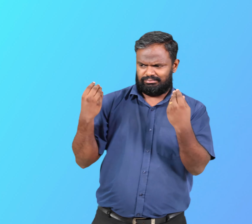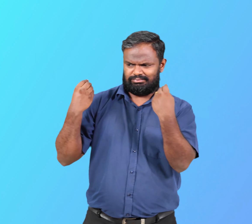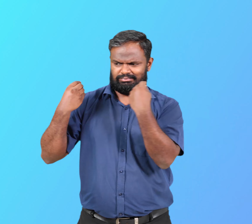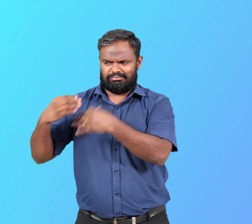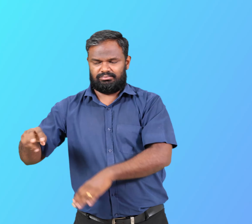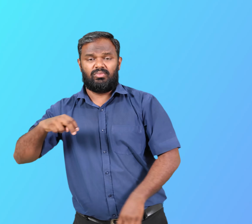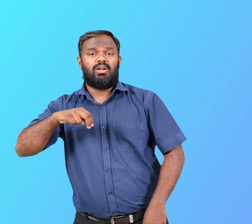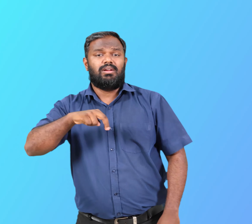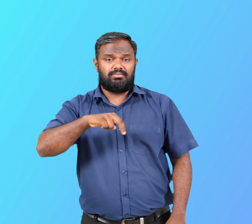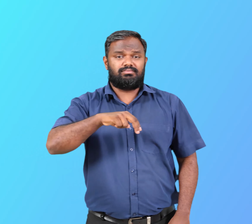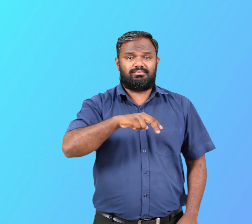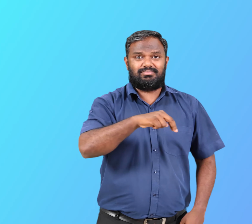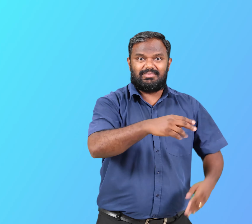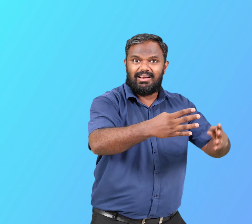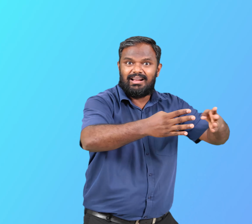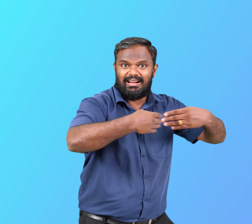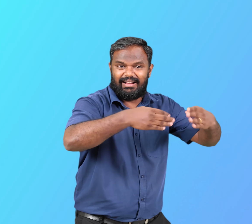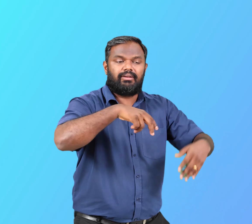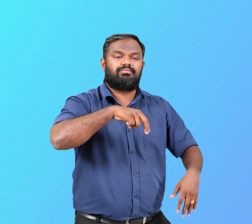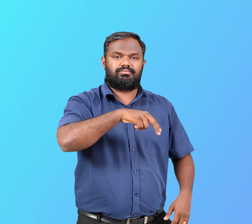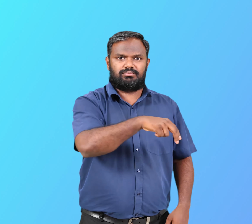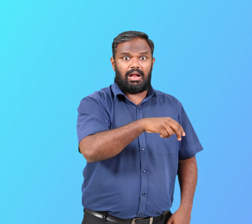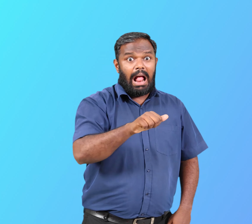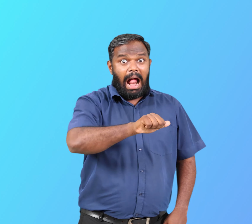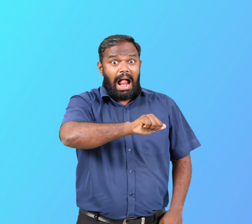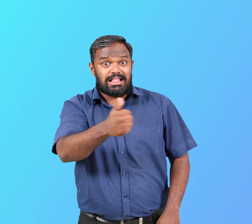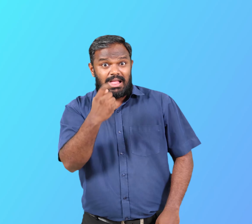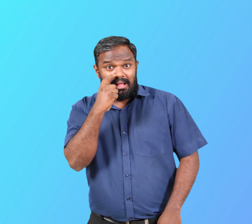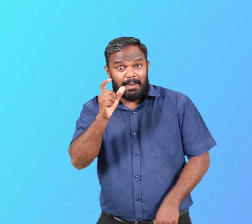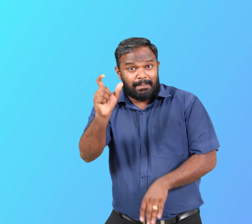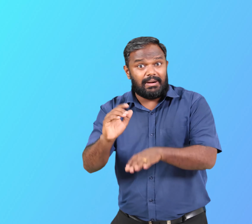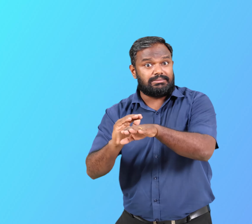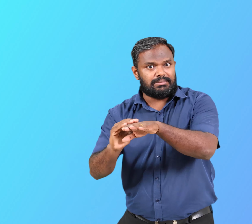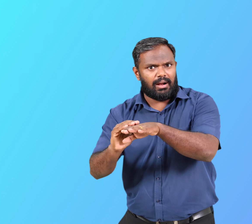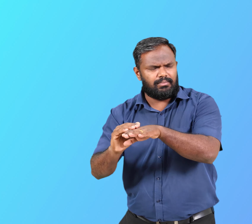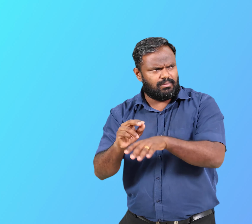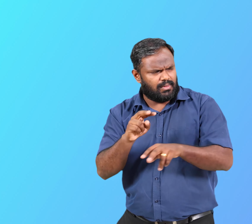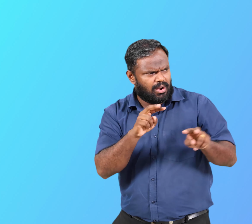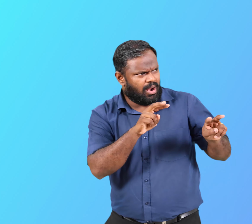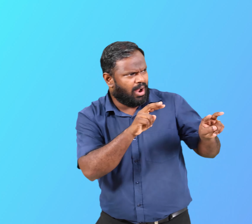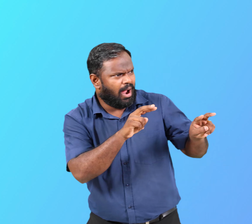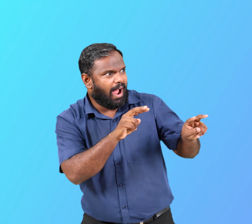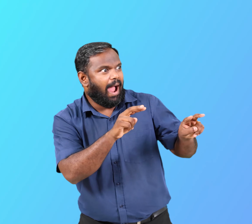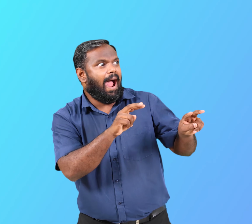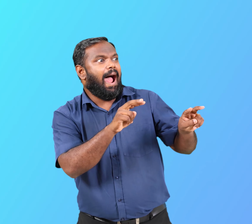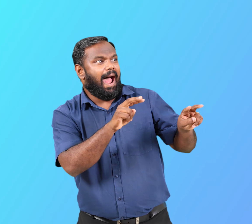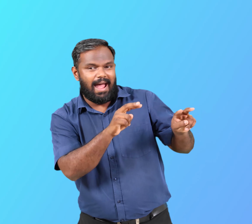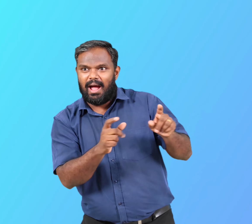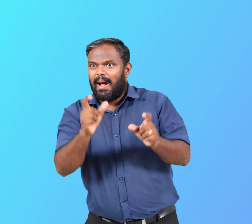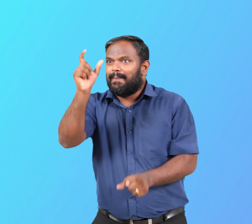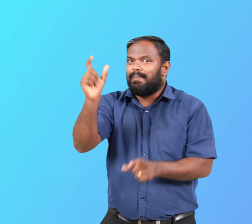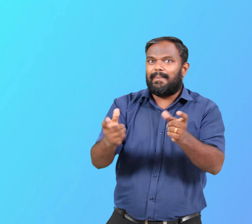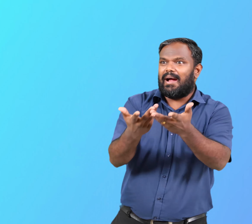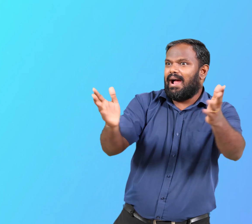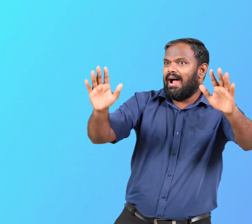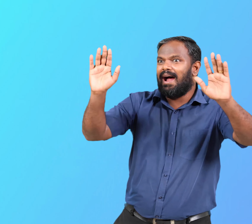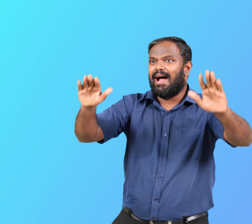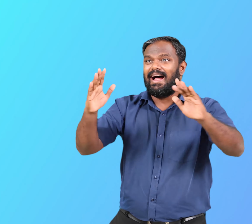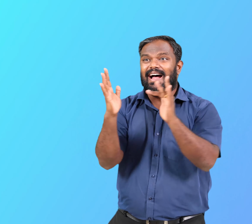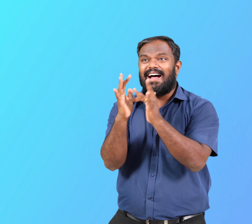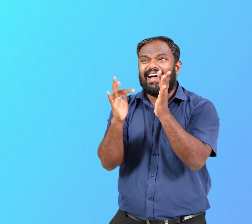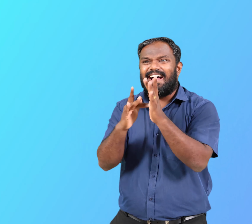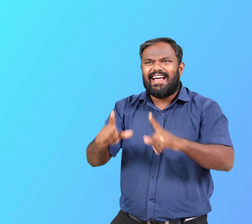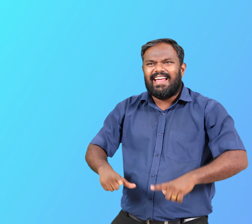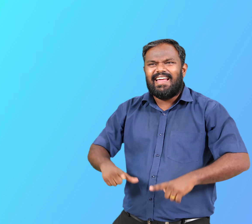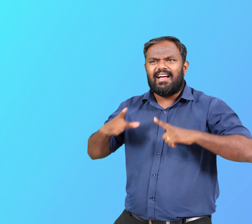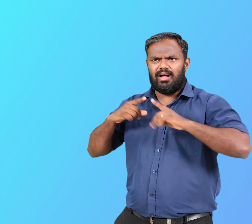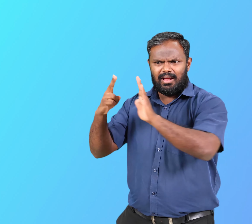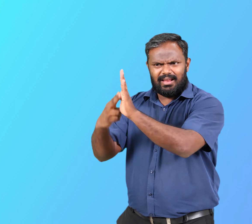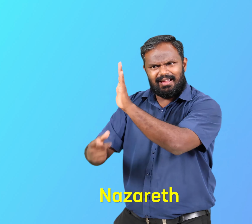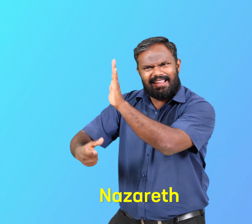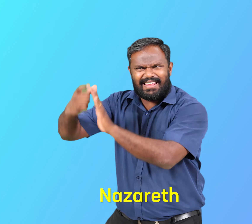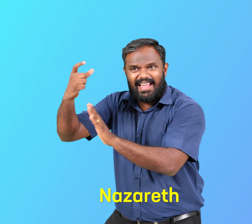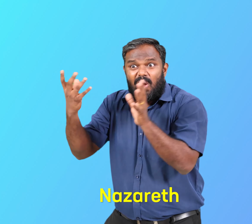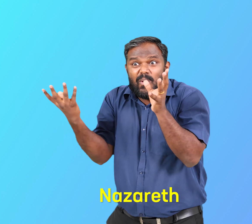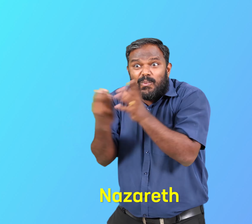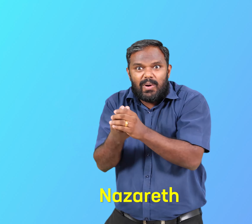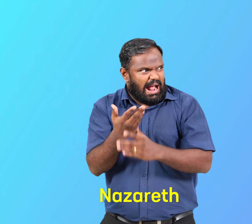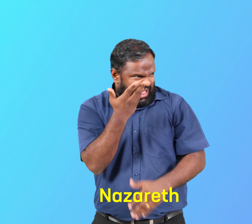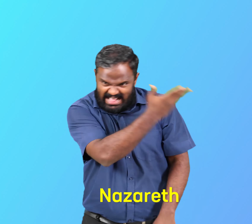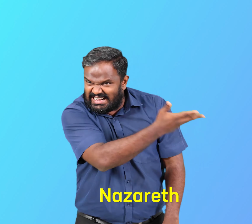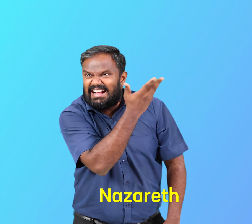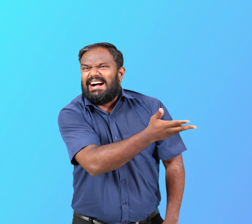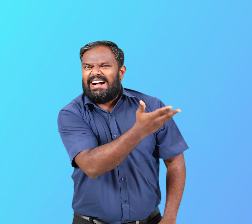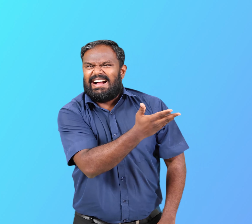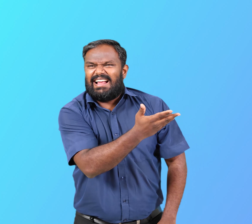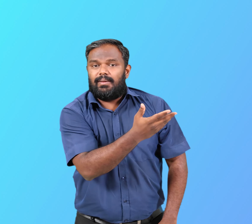Then he left the courtyard. At the gate another girl saw him and said to the people there, “This man was with Jesus of Nazareth.”